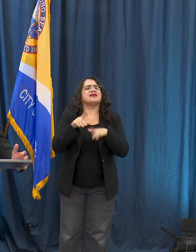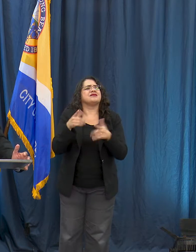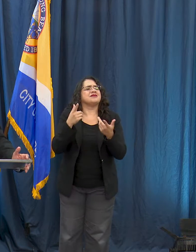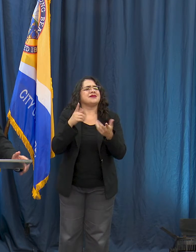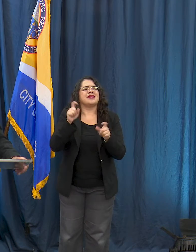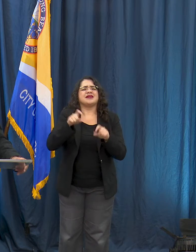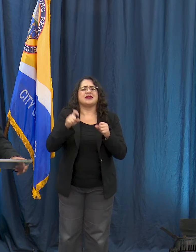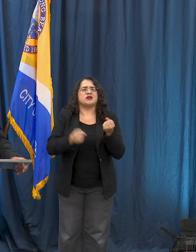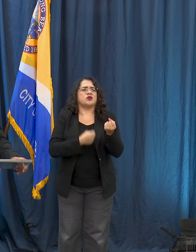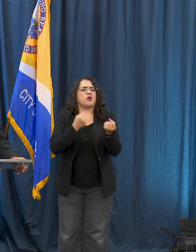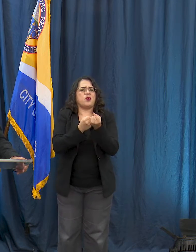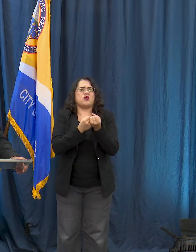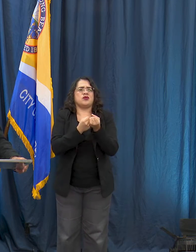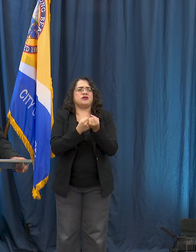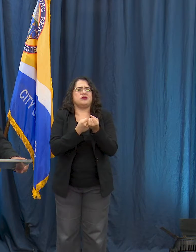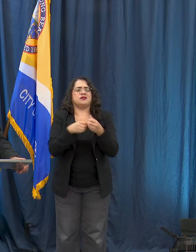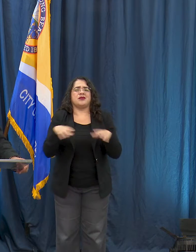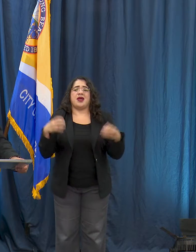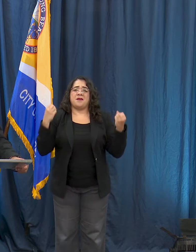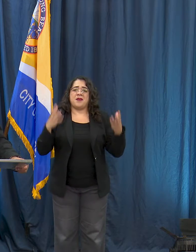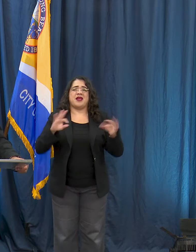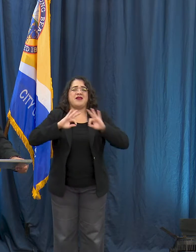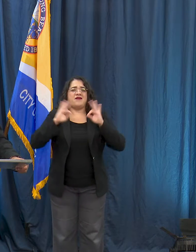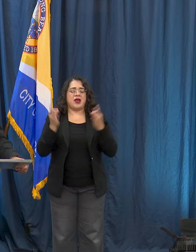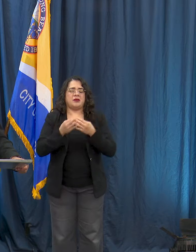families that have had challenging times. Many of them, these